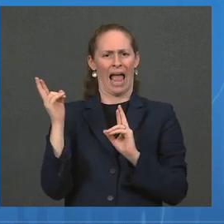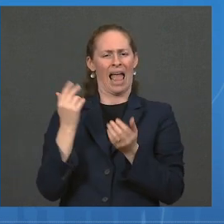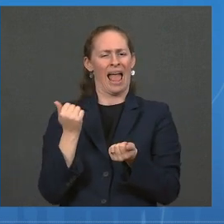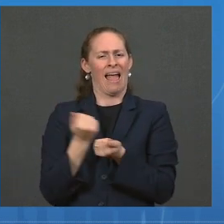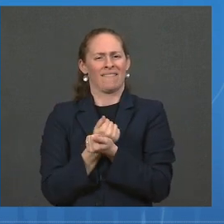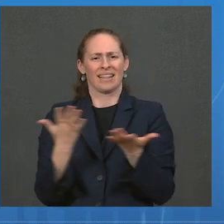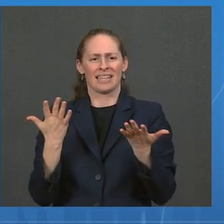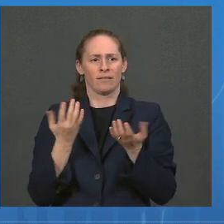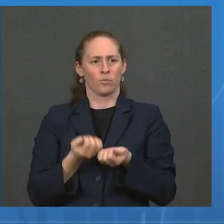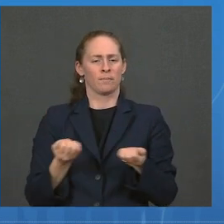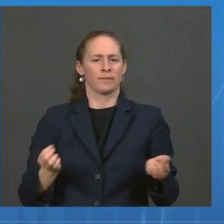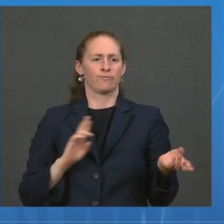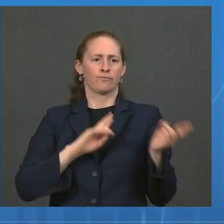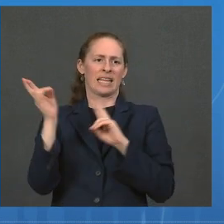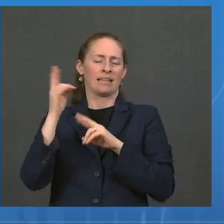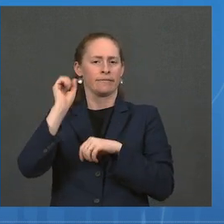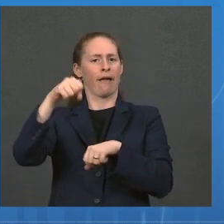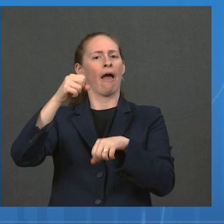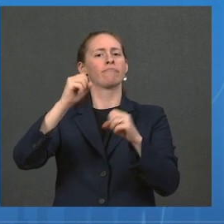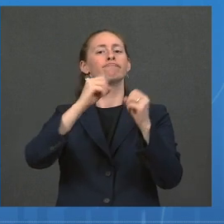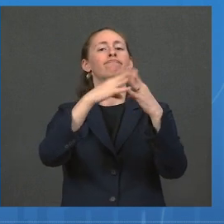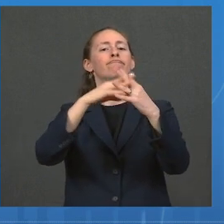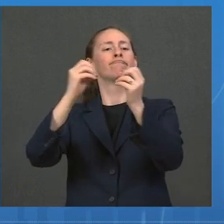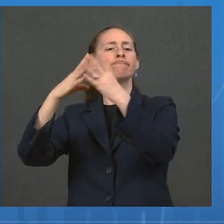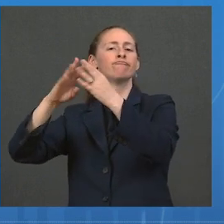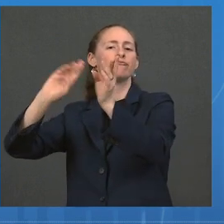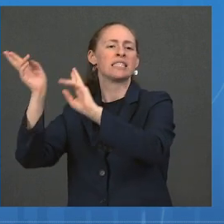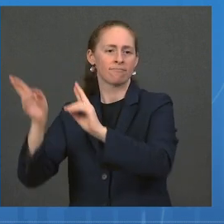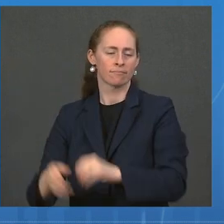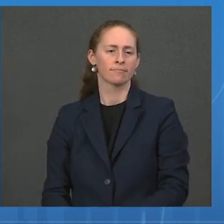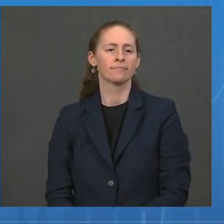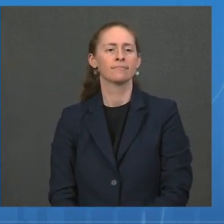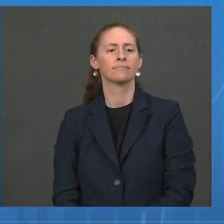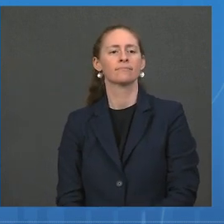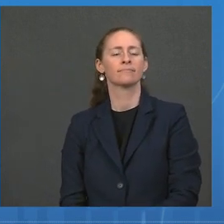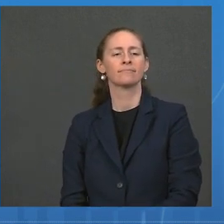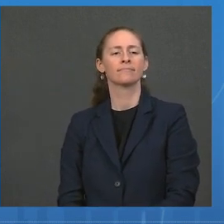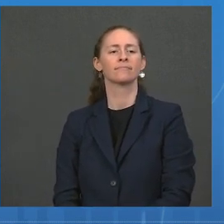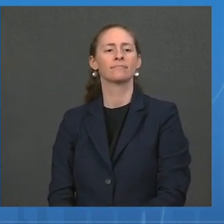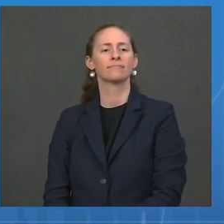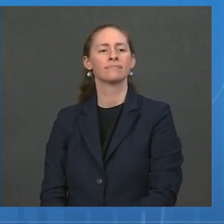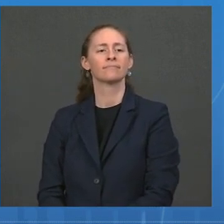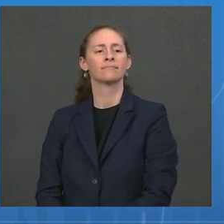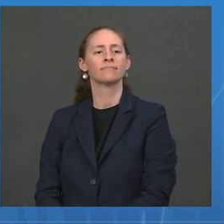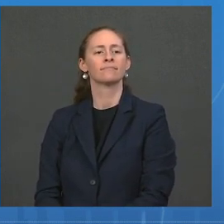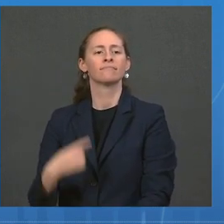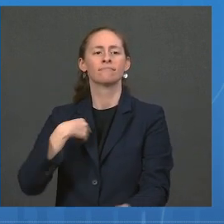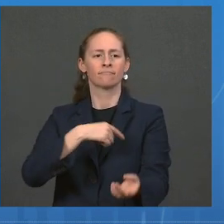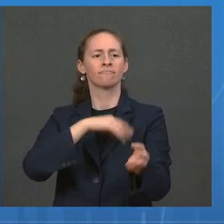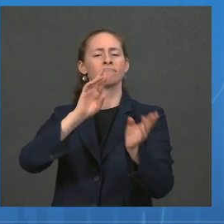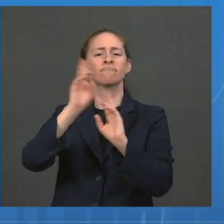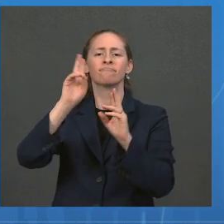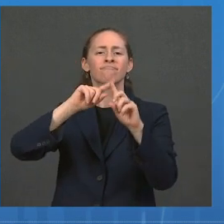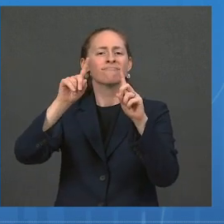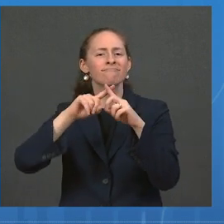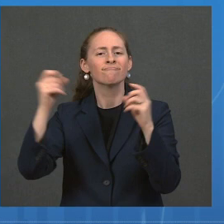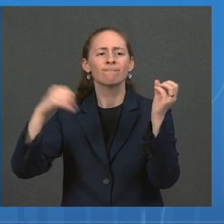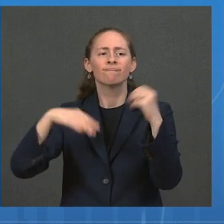By sending vaccines to pediatricians, pharmacies, community health centers, and rural health centers; working with children's hospitals